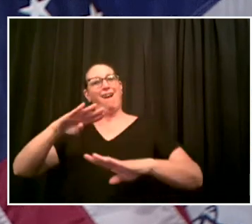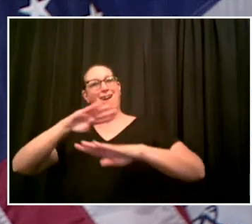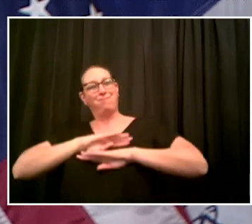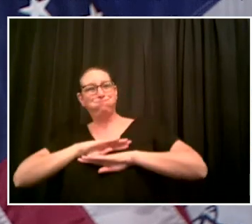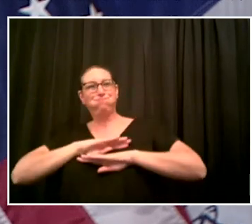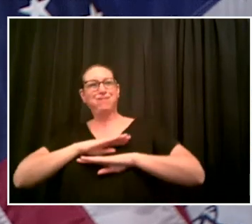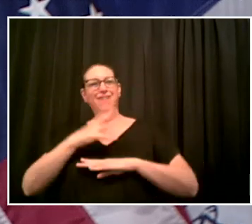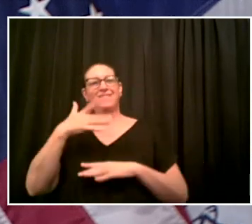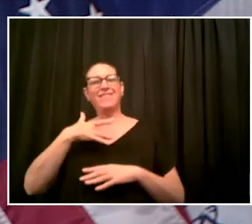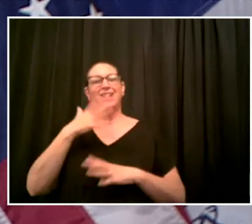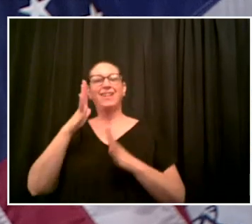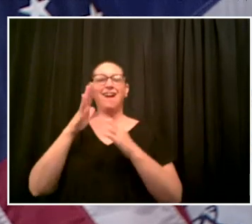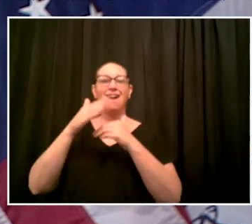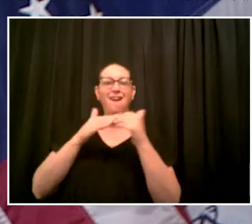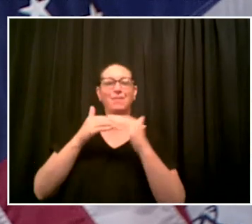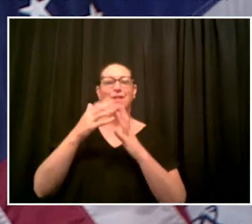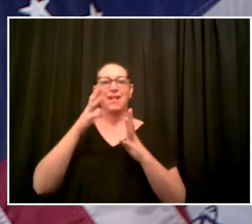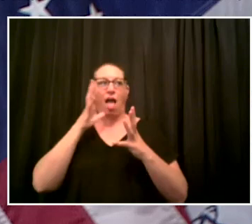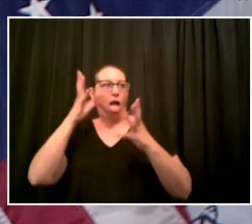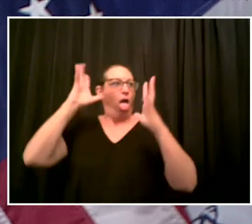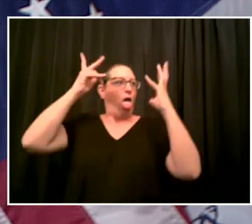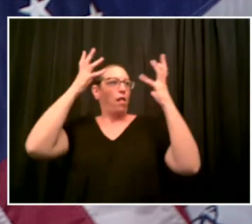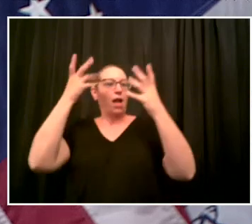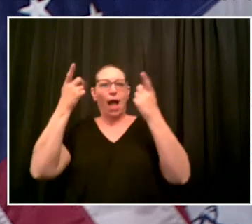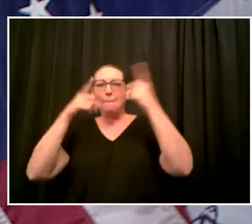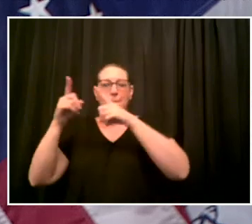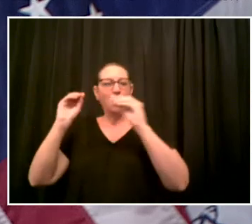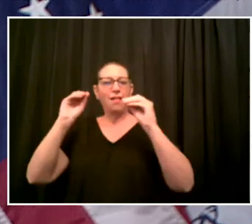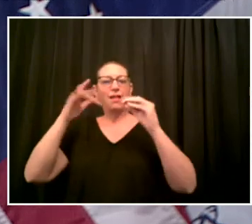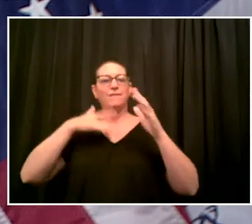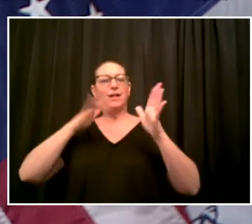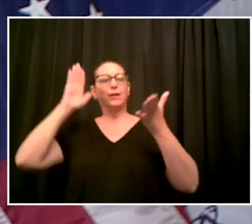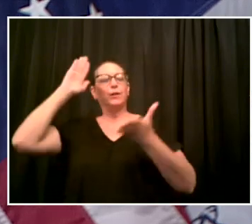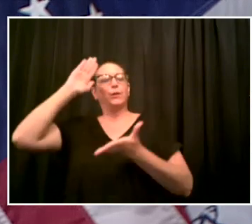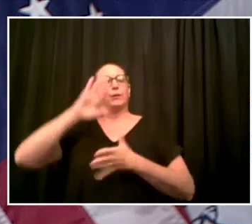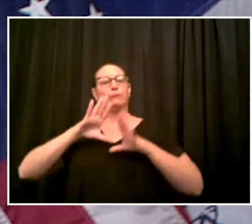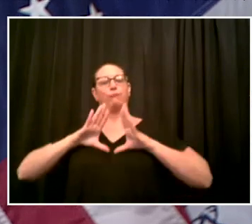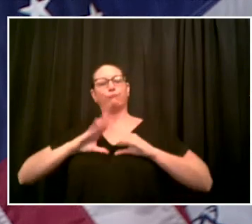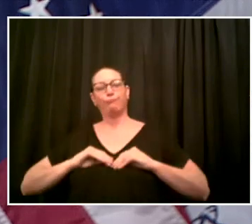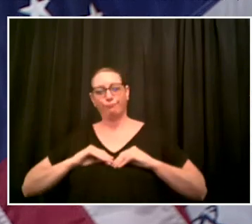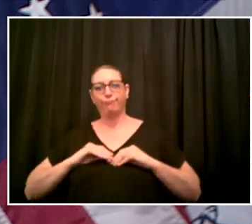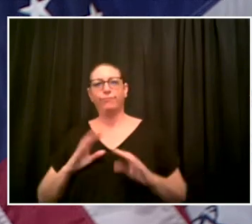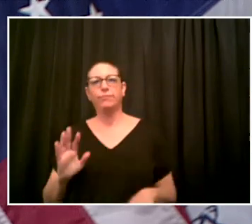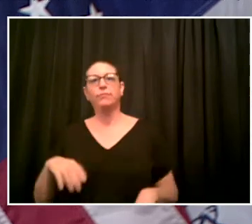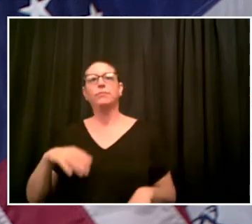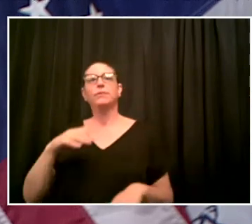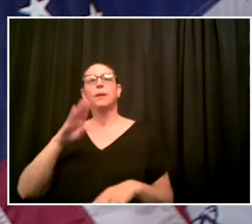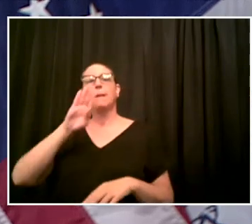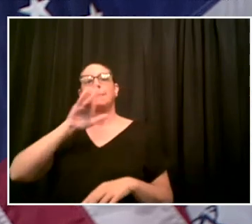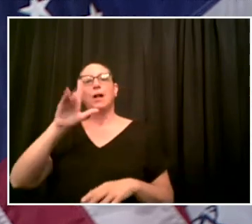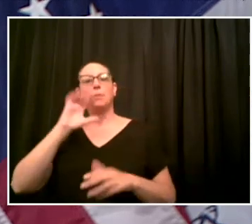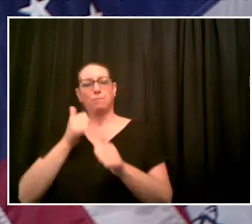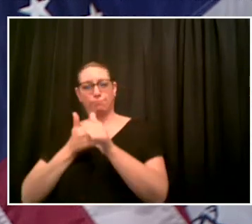GOING TO GET A GOOD NIGHT'S TEAM. MY BILL WILL HELP EASE ETH MINDS OF